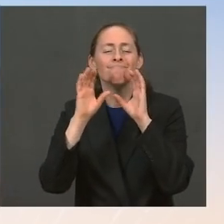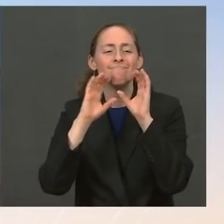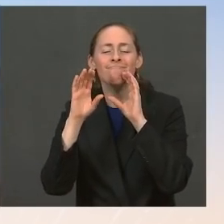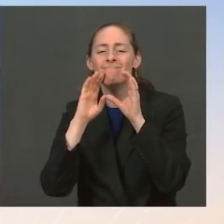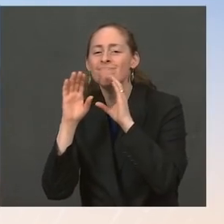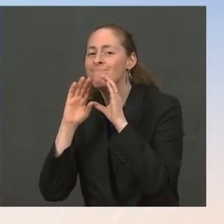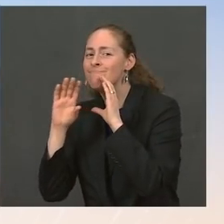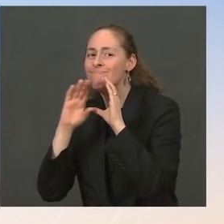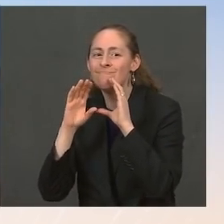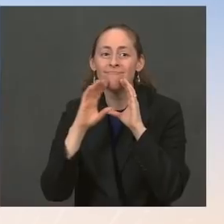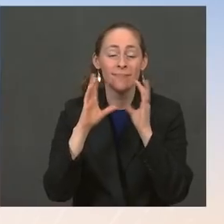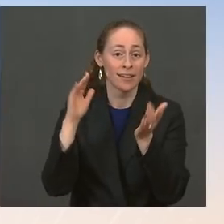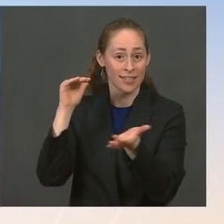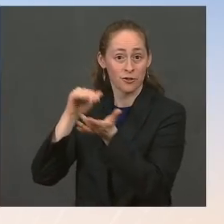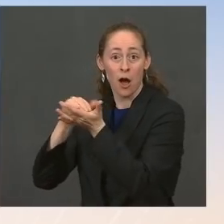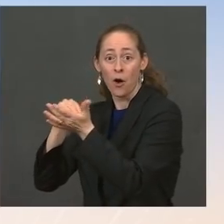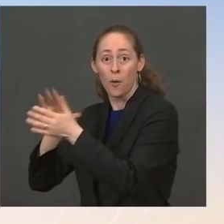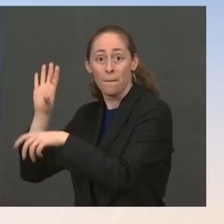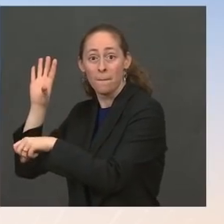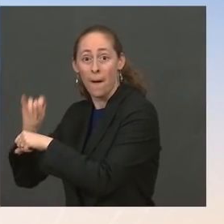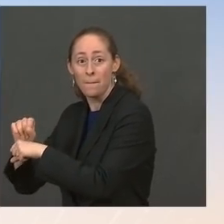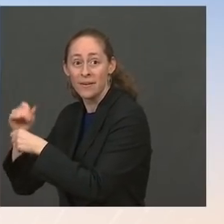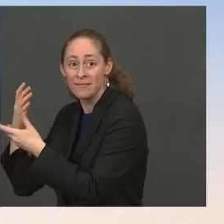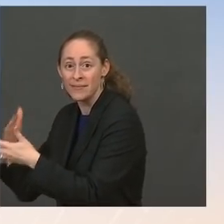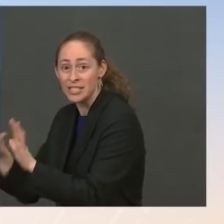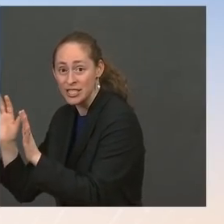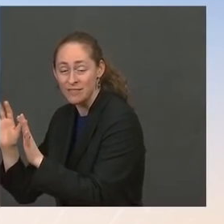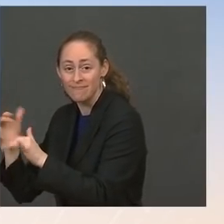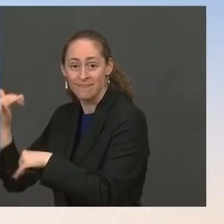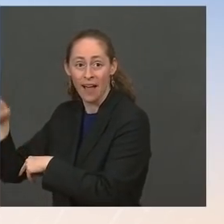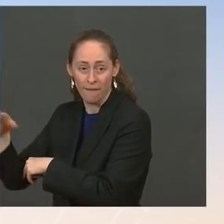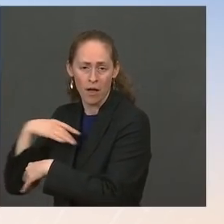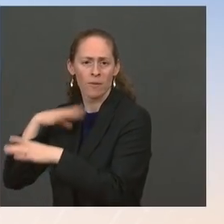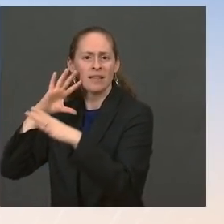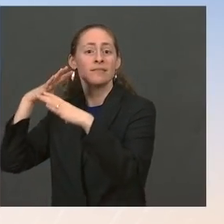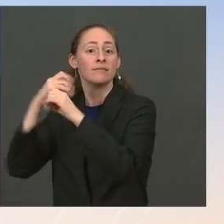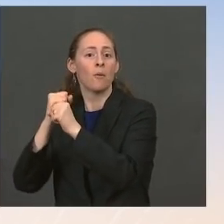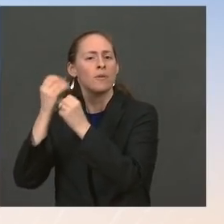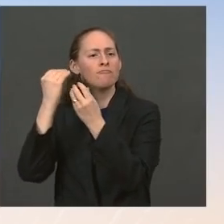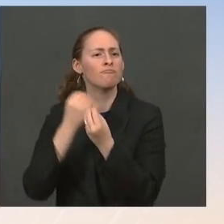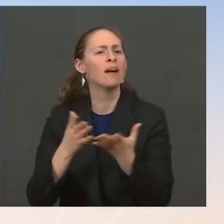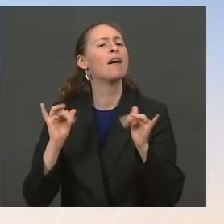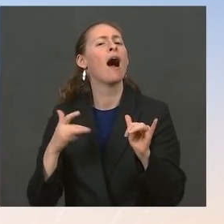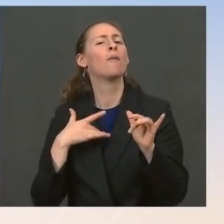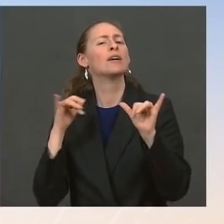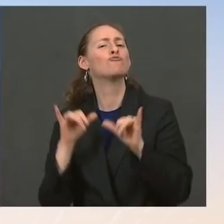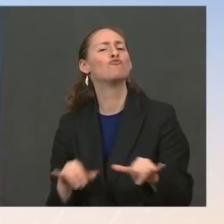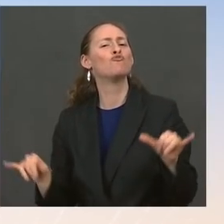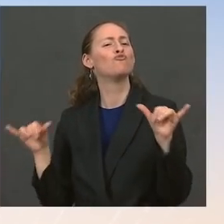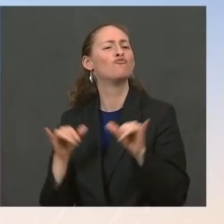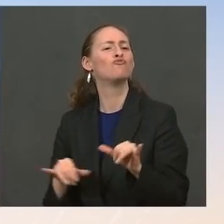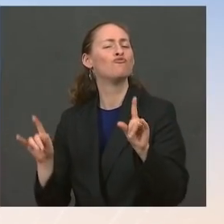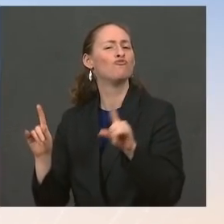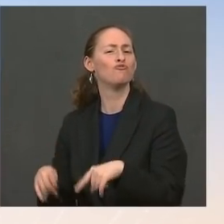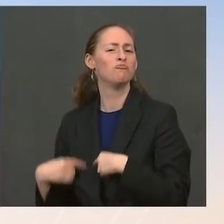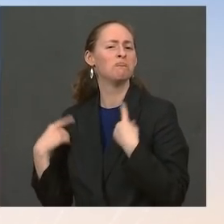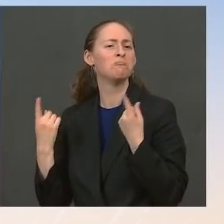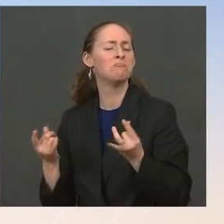written summary later this afternoon. That's pretty standard for how it's approached -- sharing this information. It's -- it follows protocols